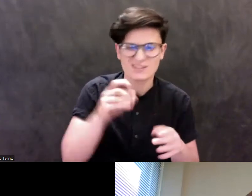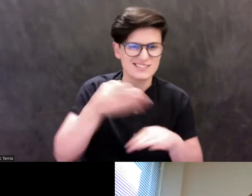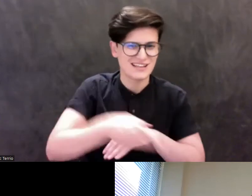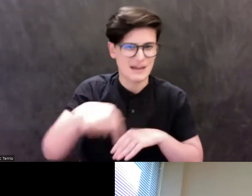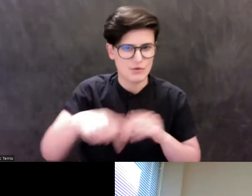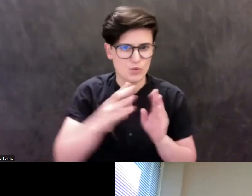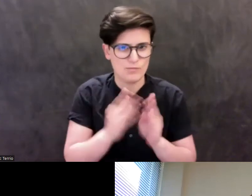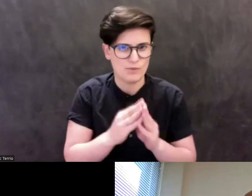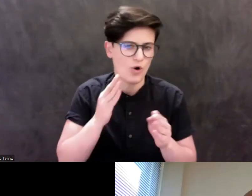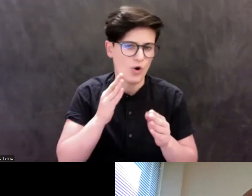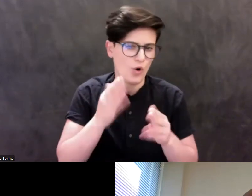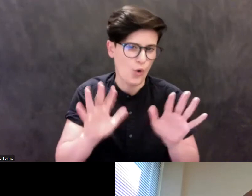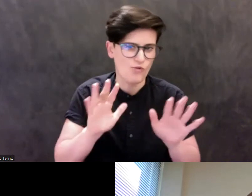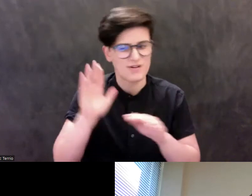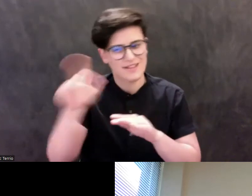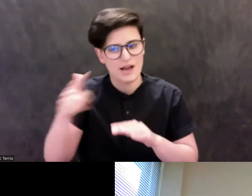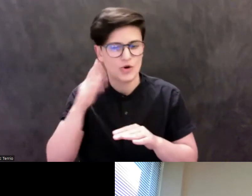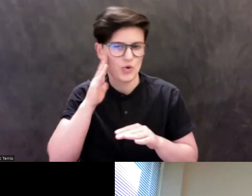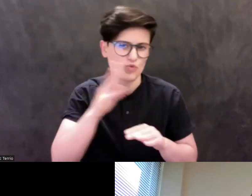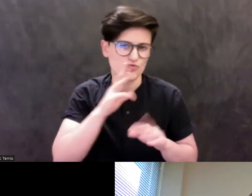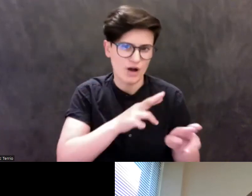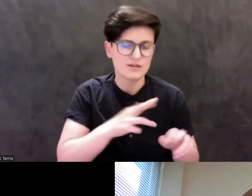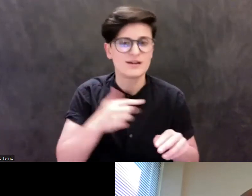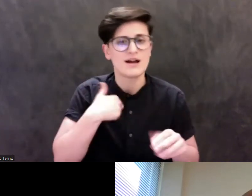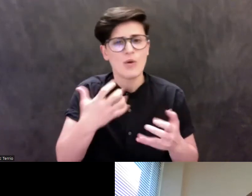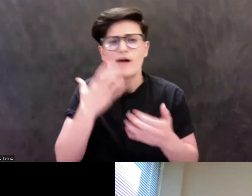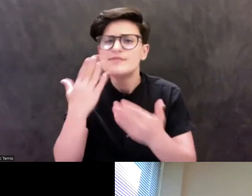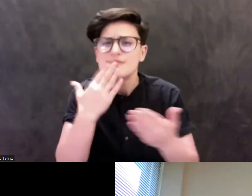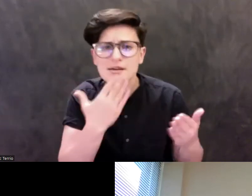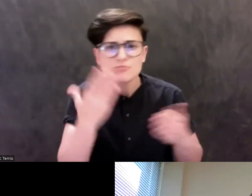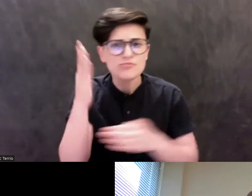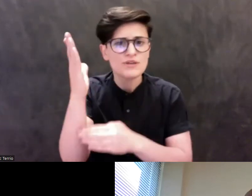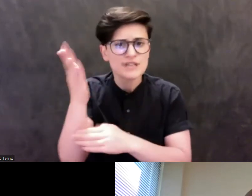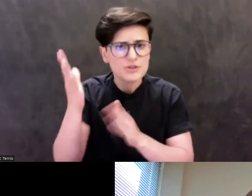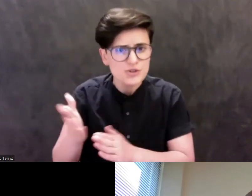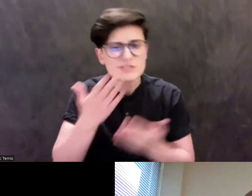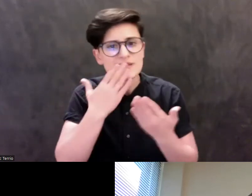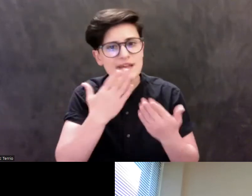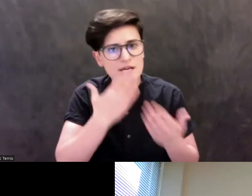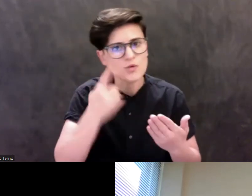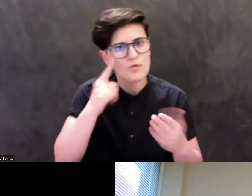of this communication is strictly prohibited. If you have received this communication in error, please erase all copies of the message